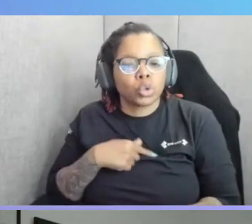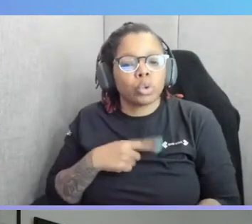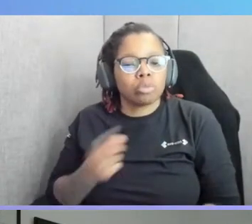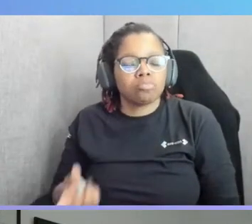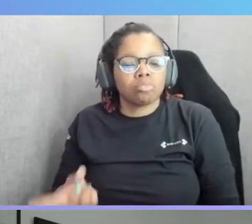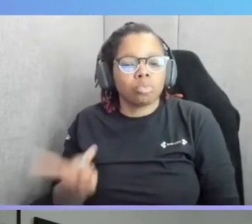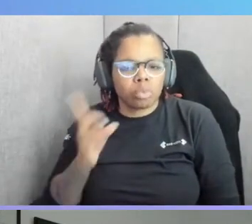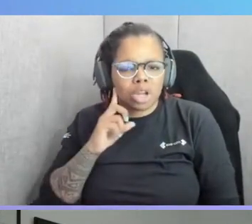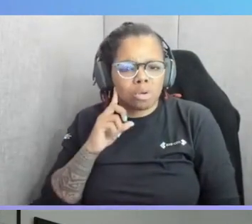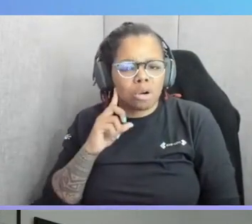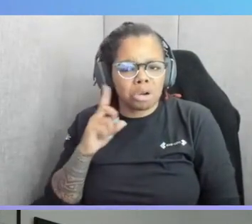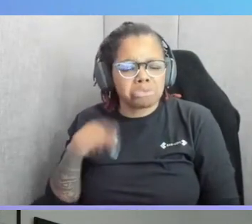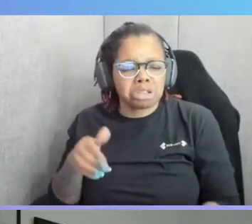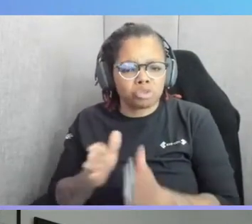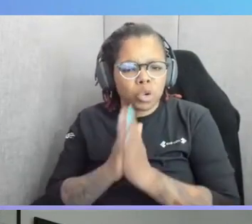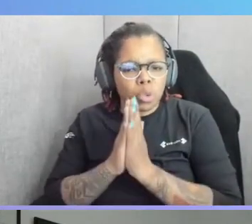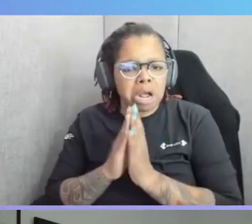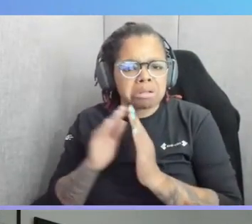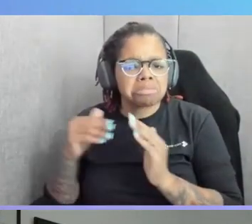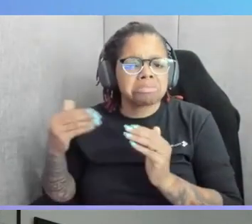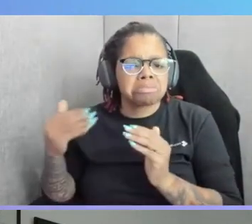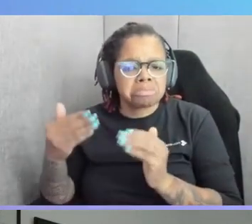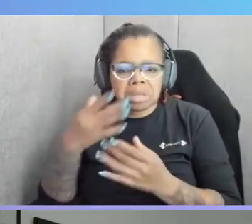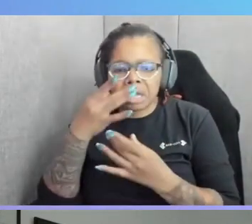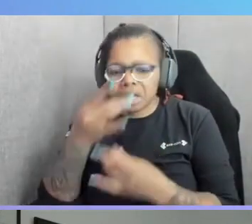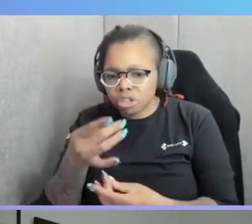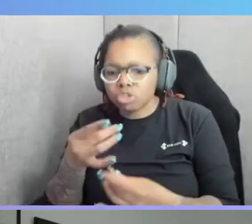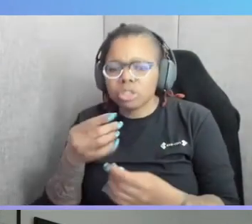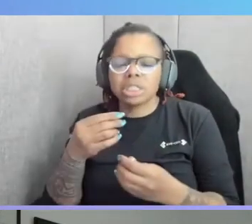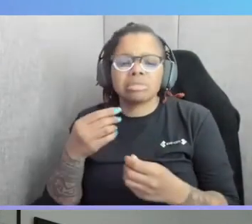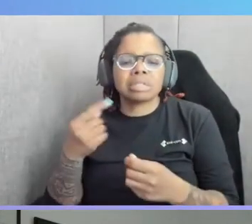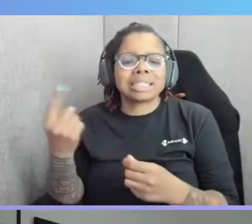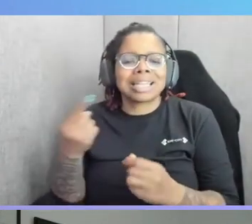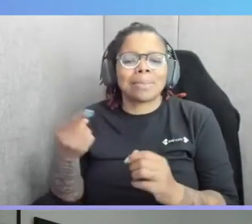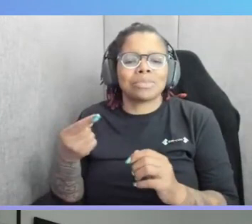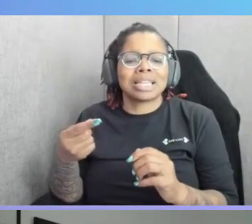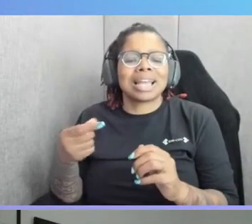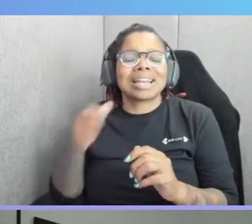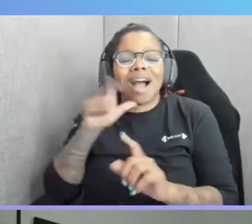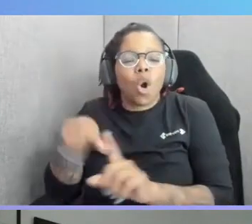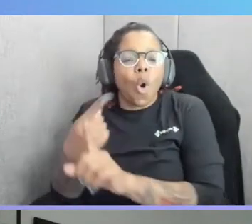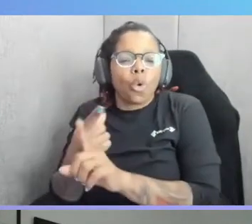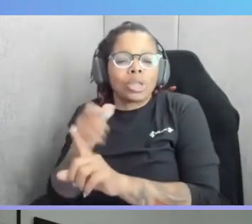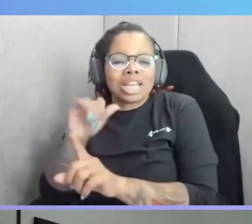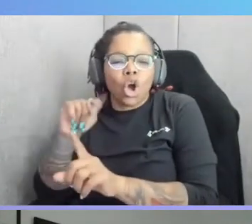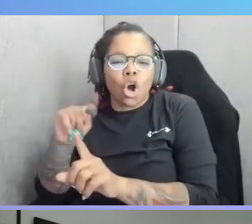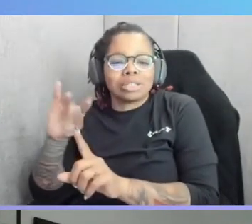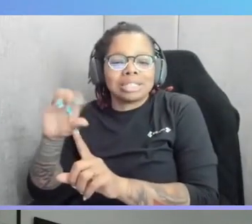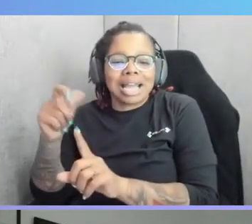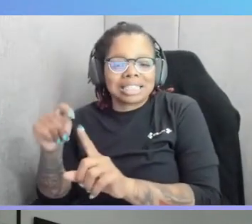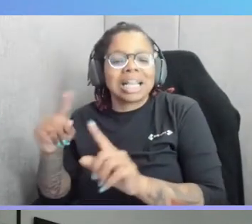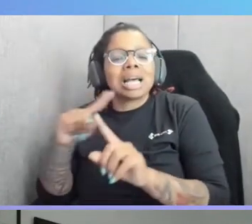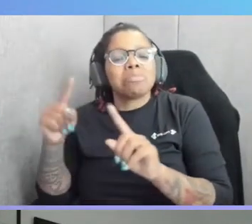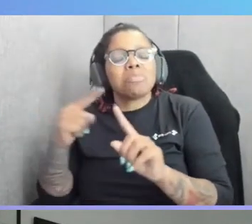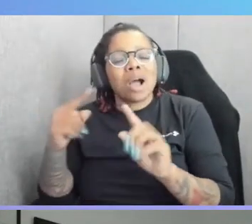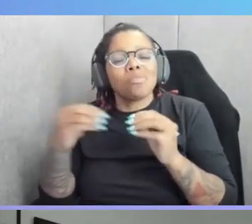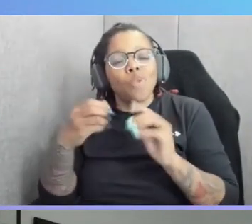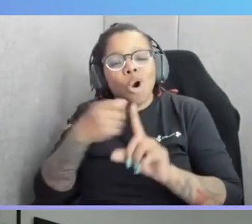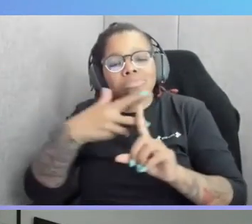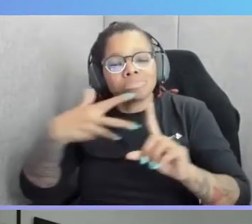or interest in having something beyond alternative text that was easy and consistently implemented across platforms.